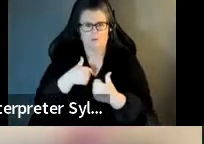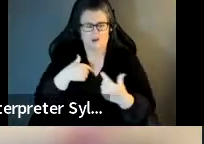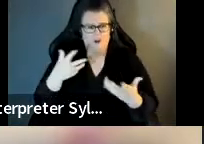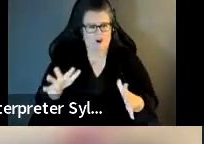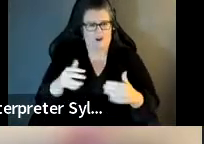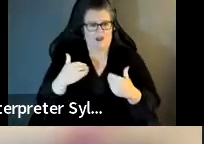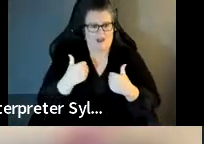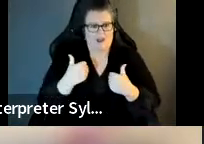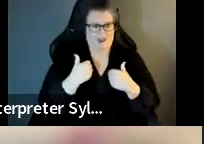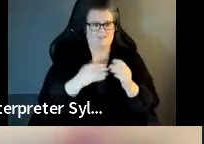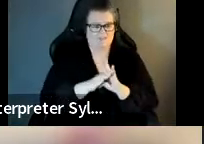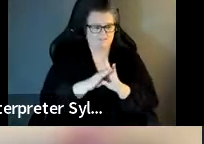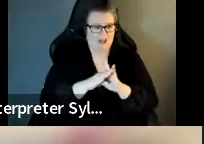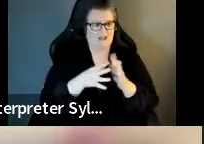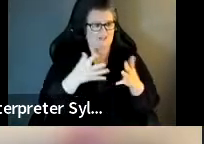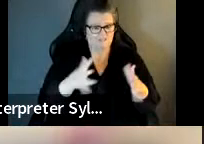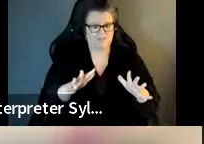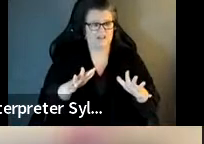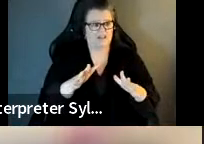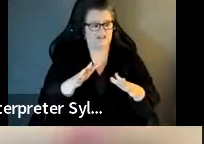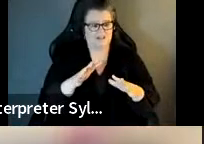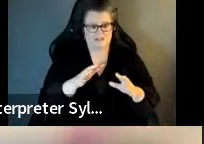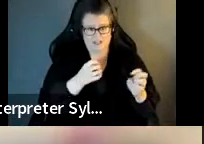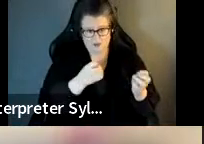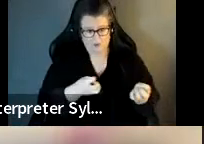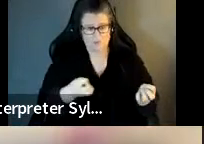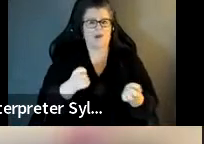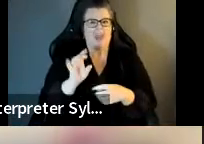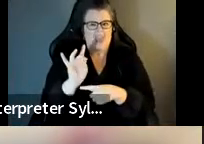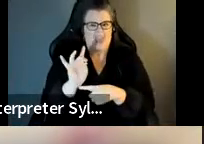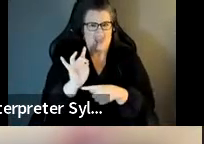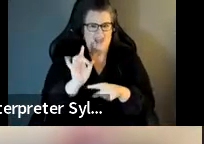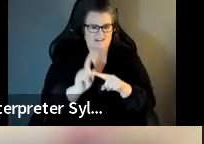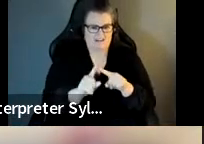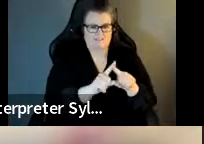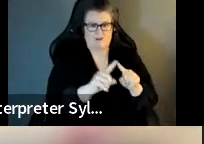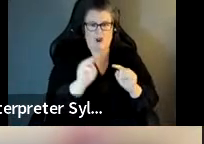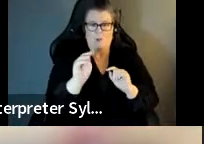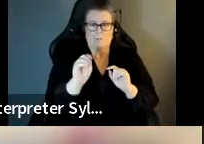existing M302 design standard released by this body in 2017.